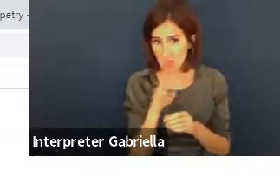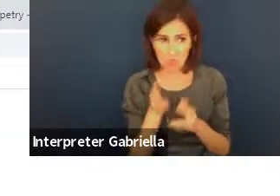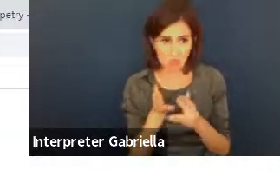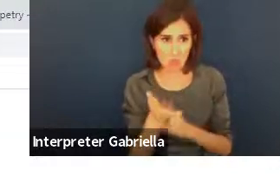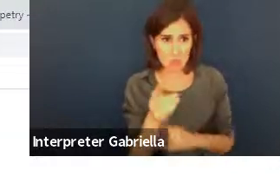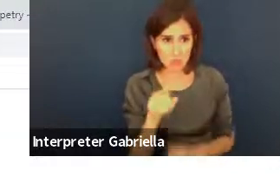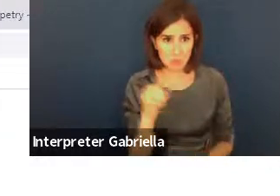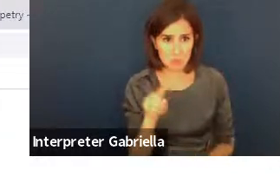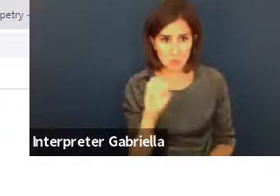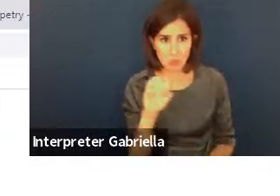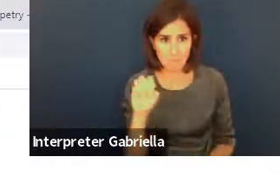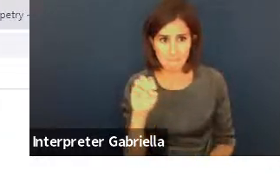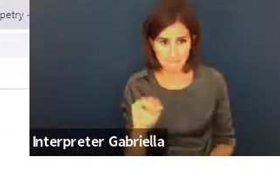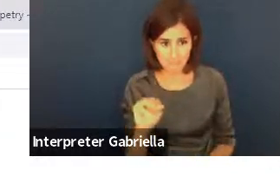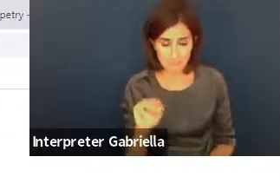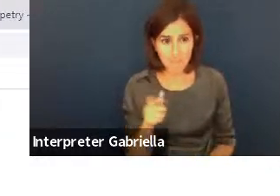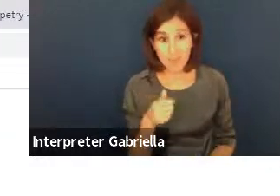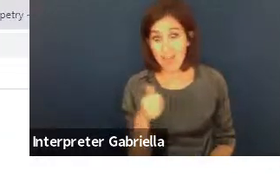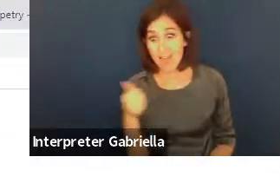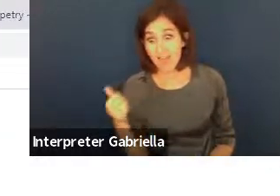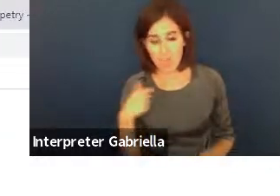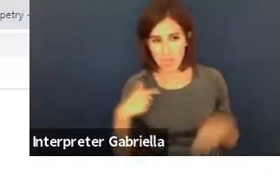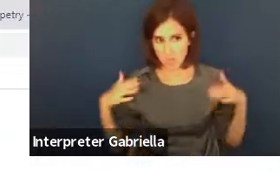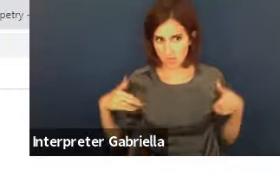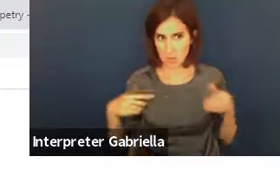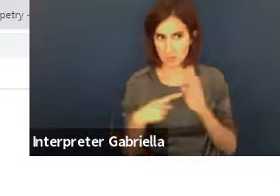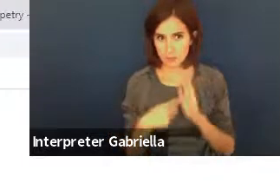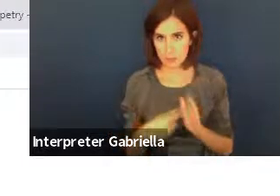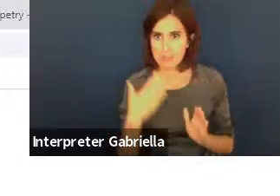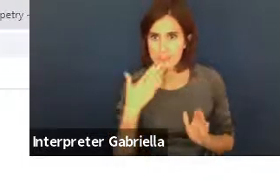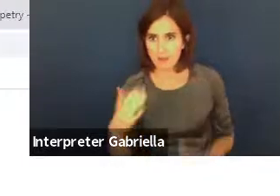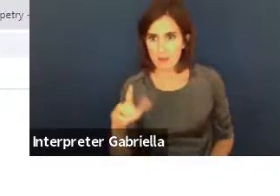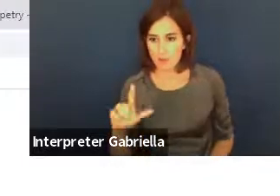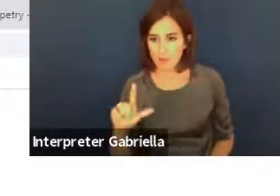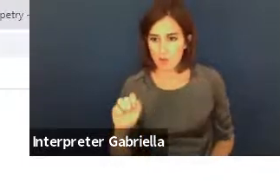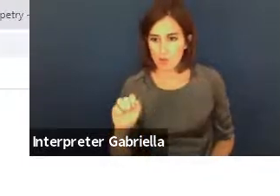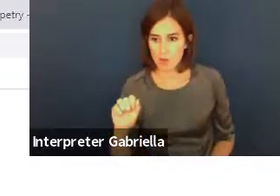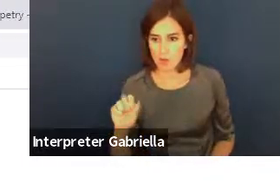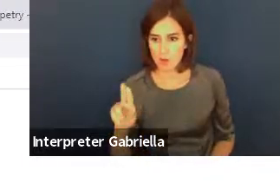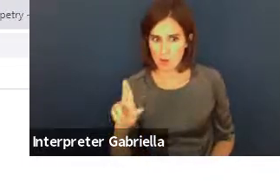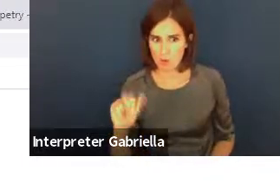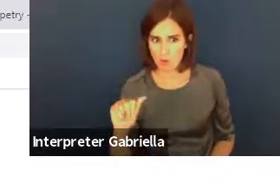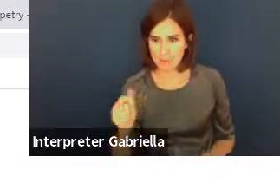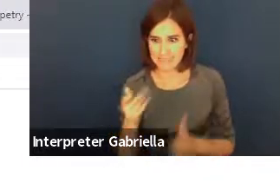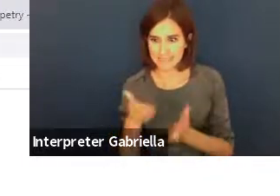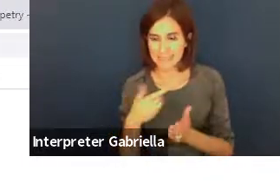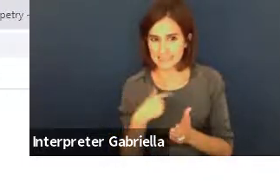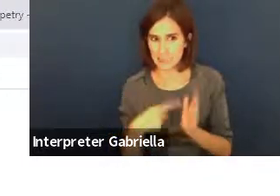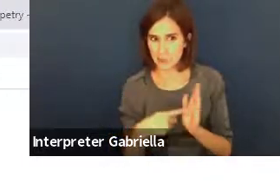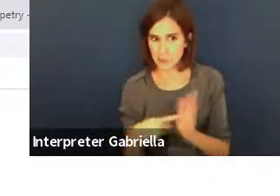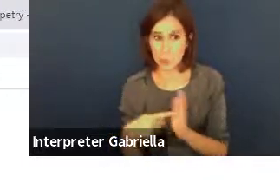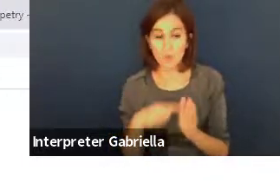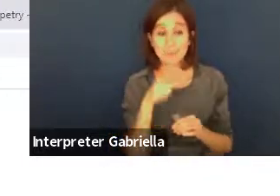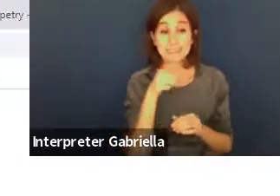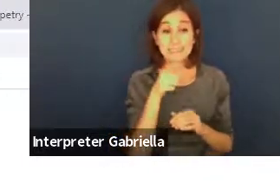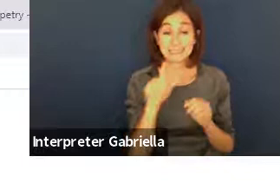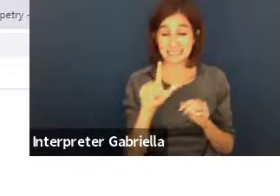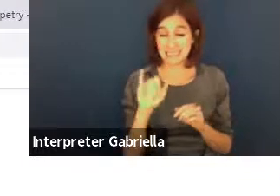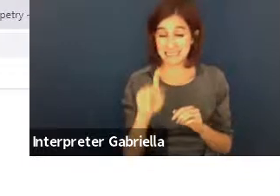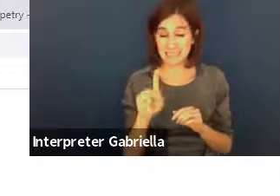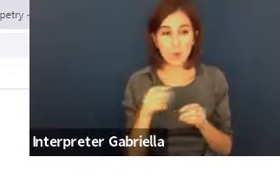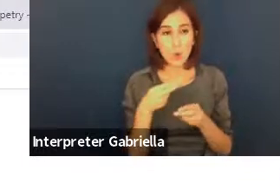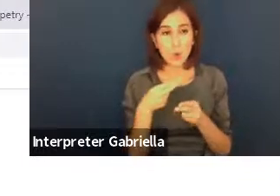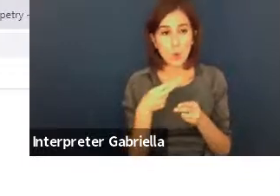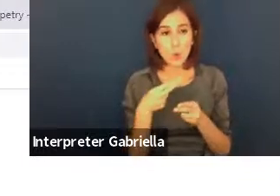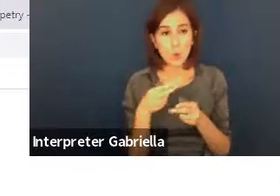Linda Kobashigawa: We do have something I did not show you. So thank you for suggesting that I walked through this is quick answers so students can contact us in a variety of ways.